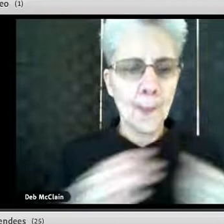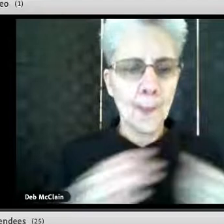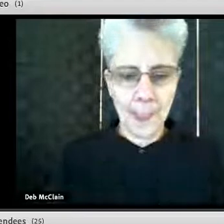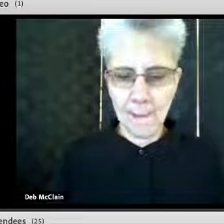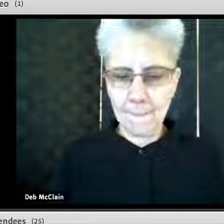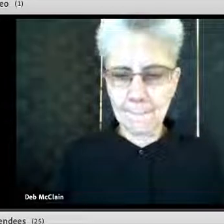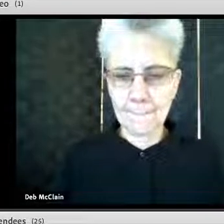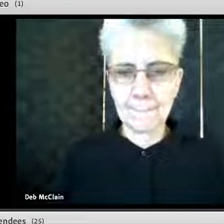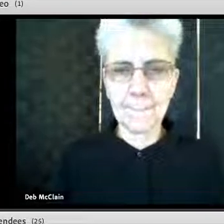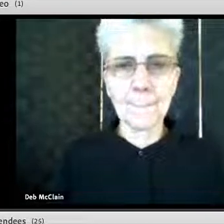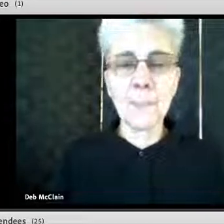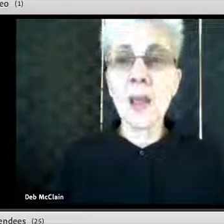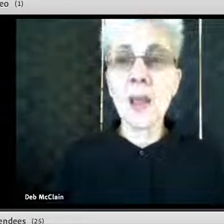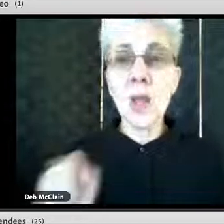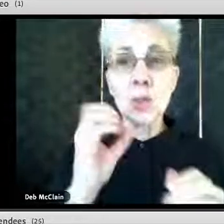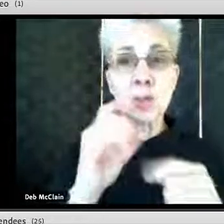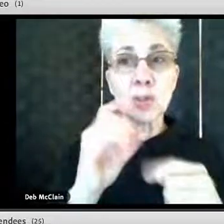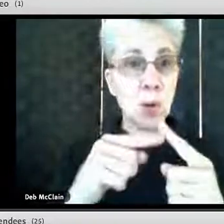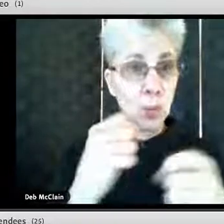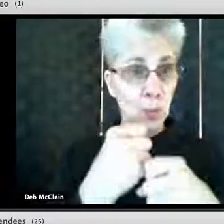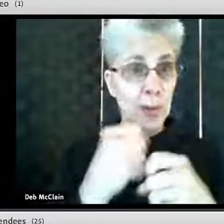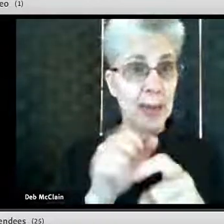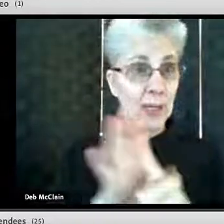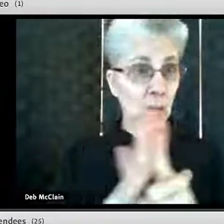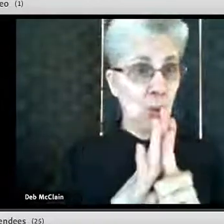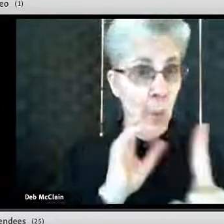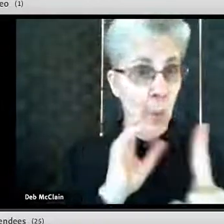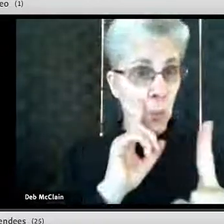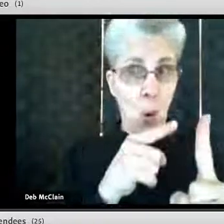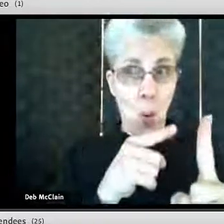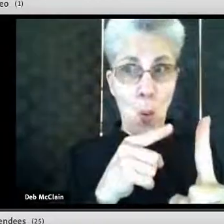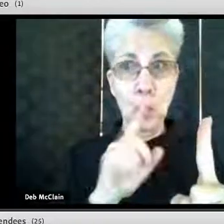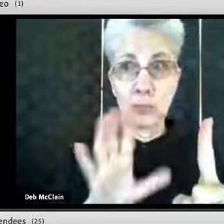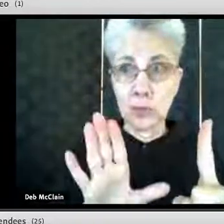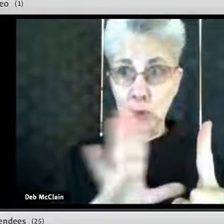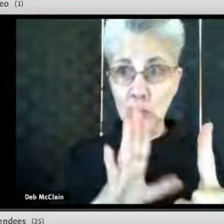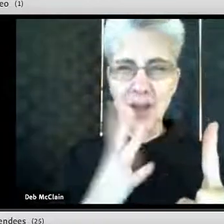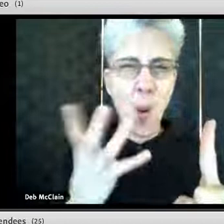So when you are creating your goal, what is the purpose?